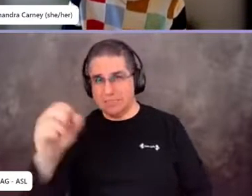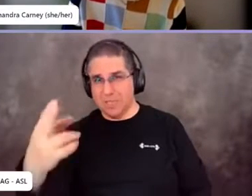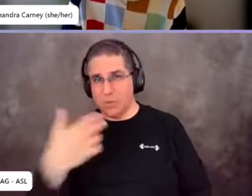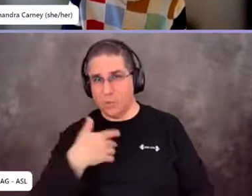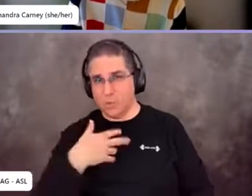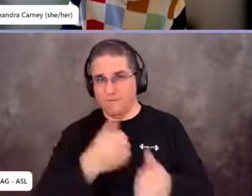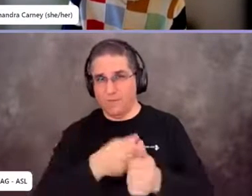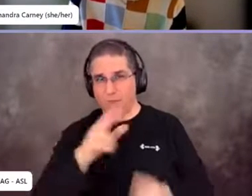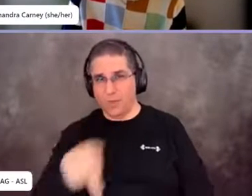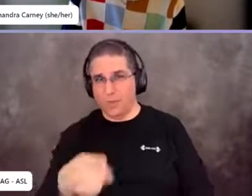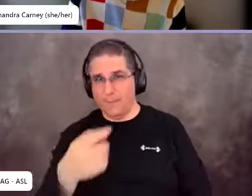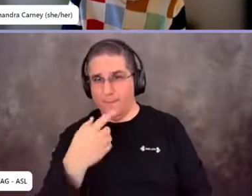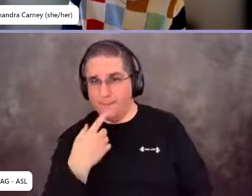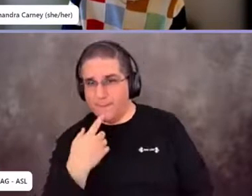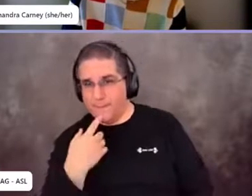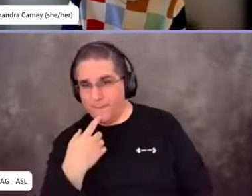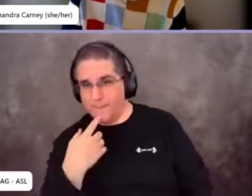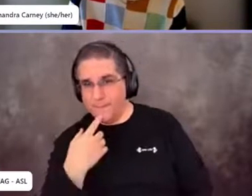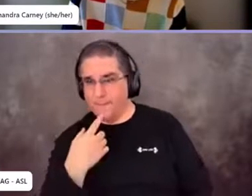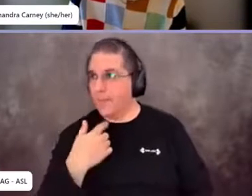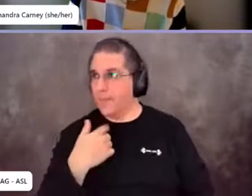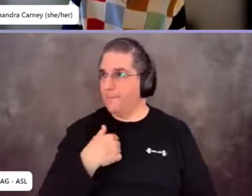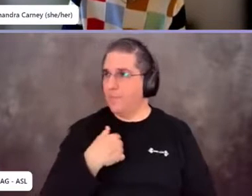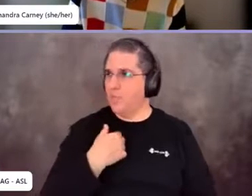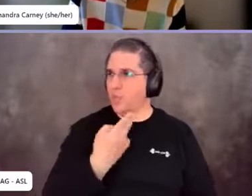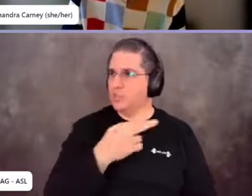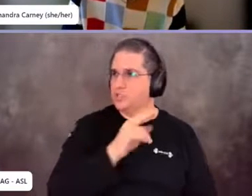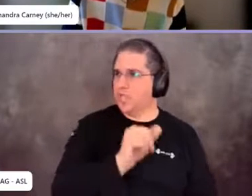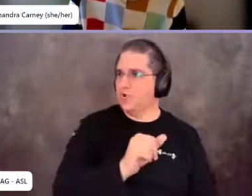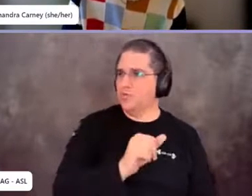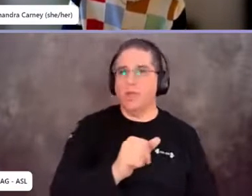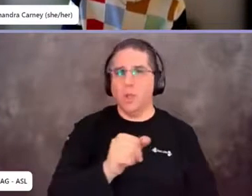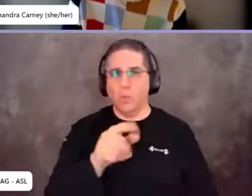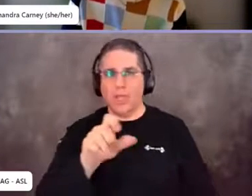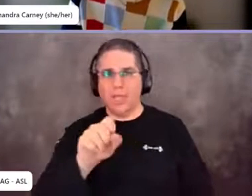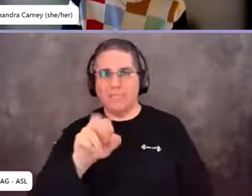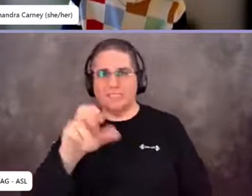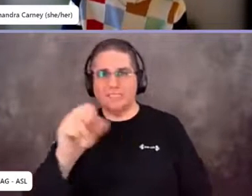that there. Do you have a follow up to that, Sarah?